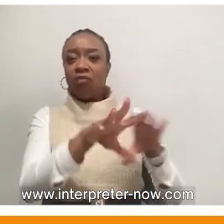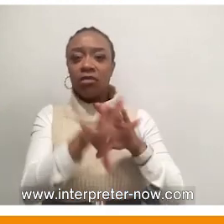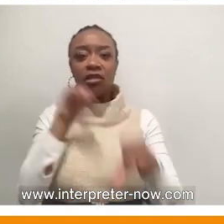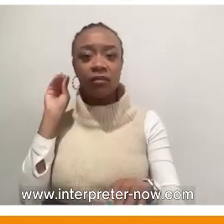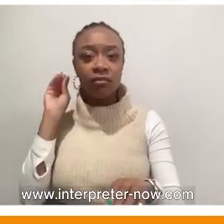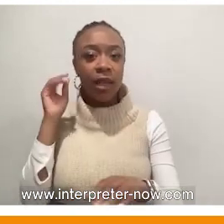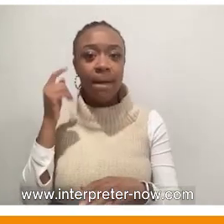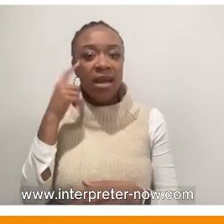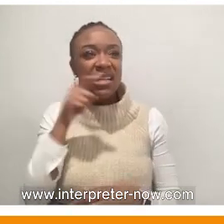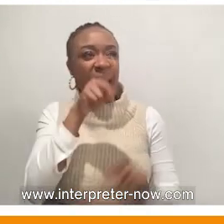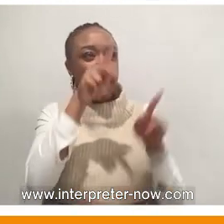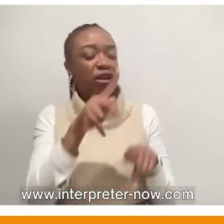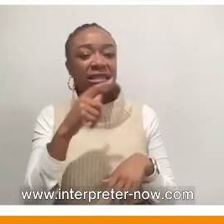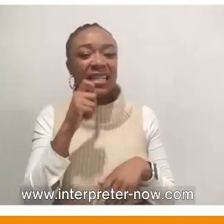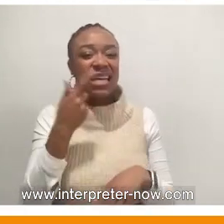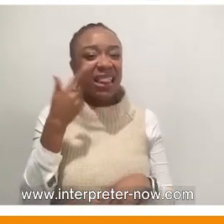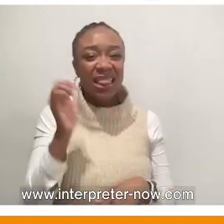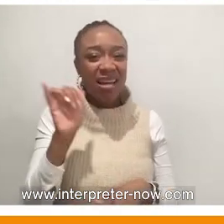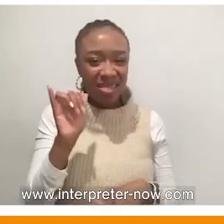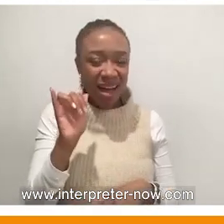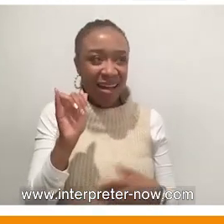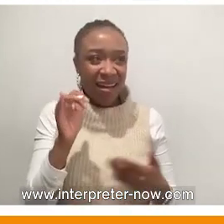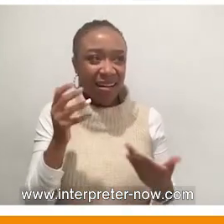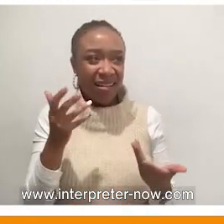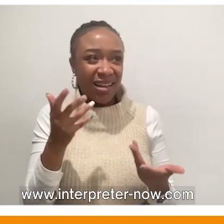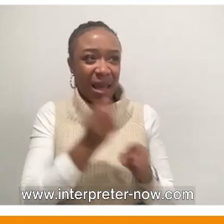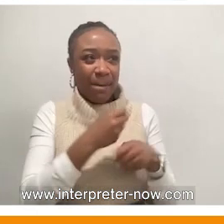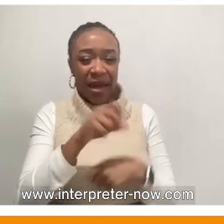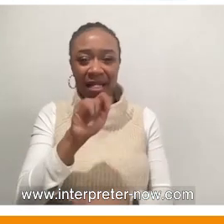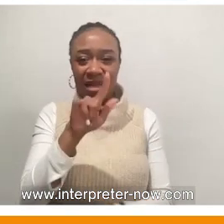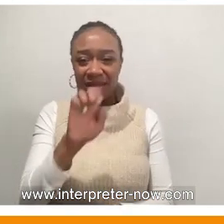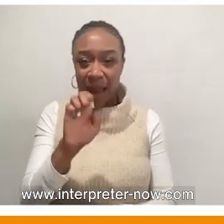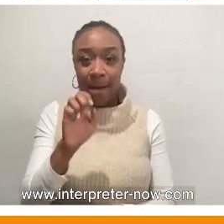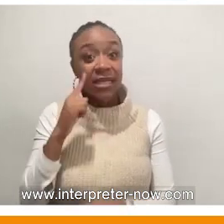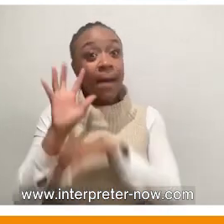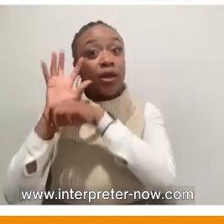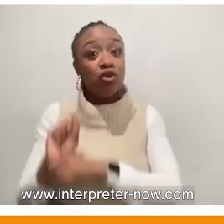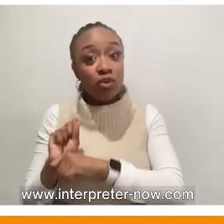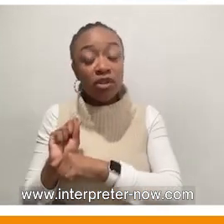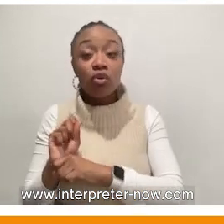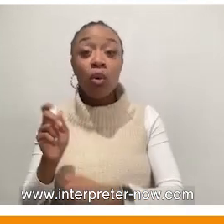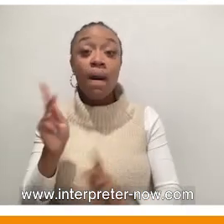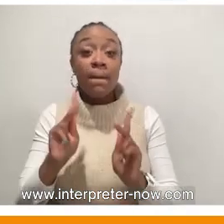This person doesn't look like they're going to make a latte. I'm accustomed to people that look like my mom making coffee a certain way, drip-style